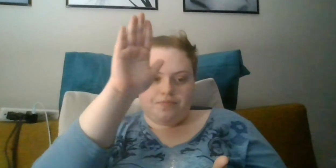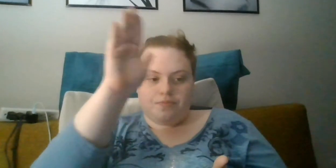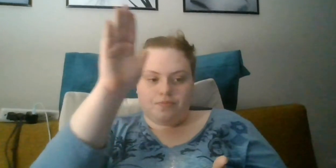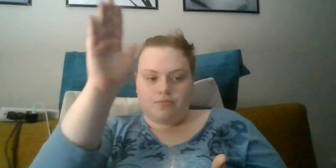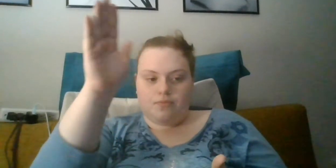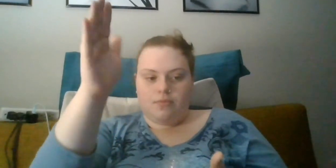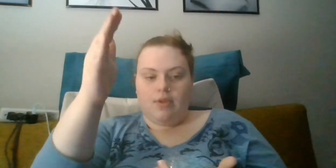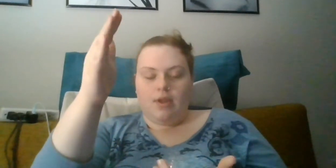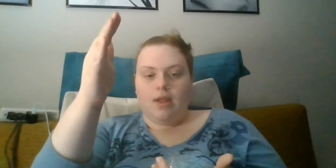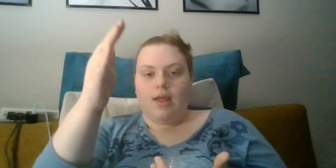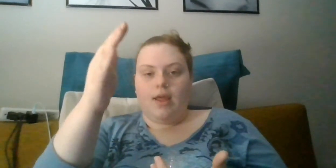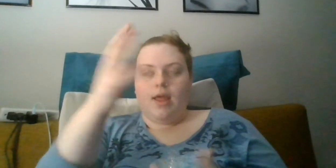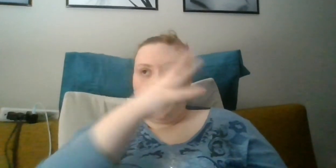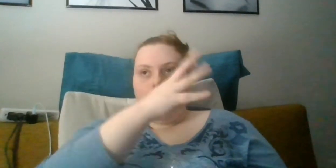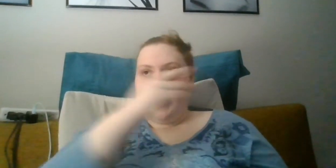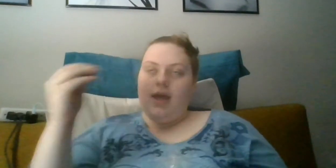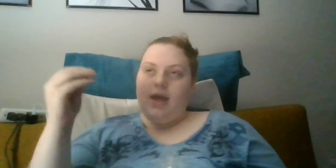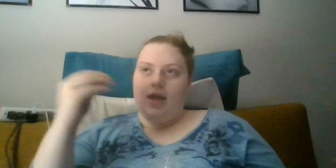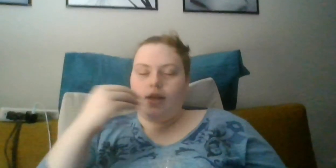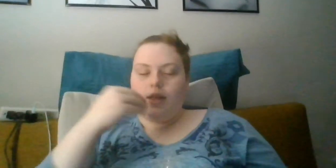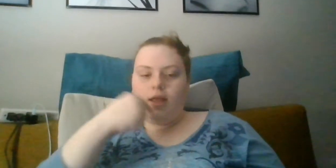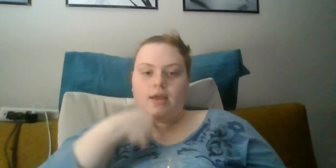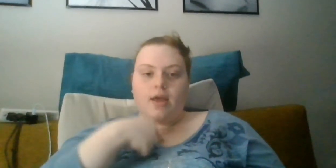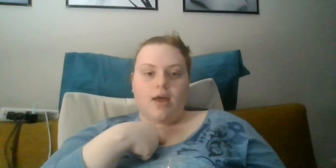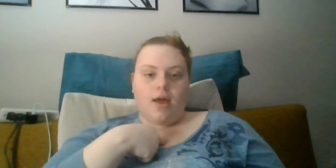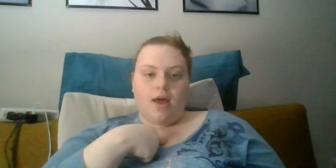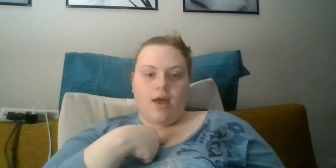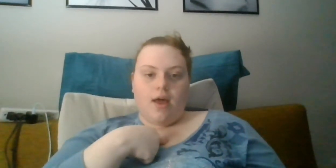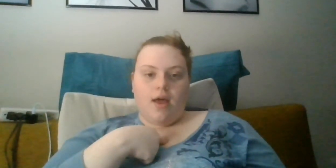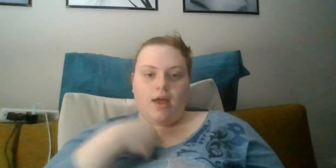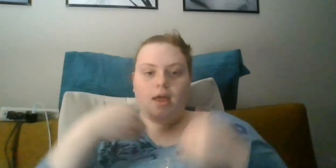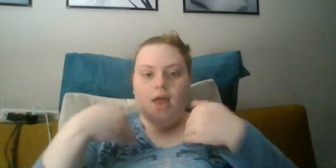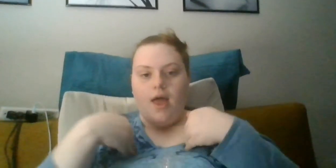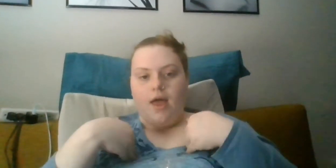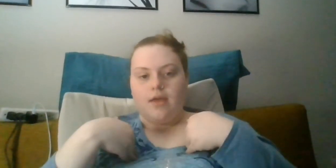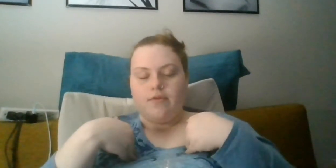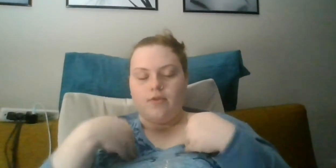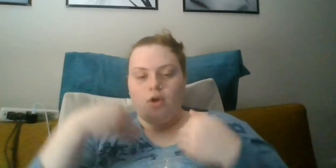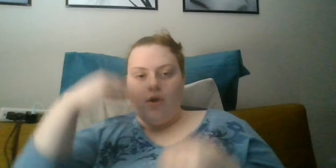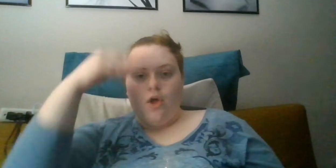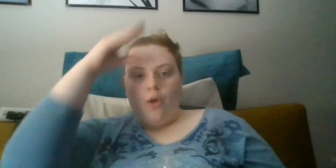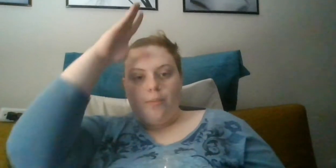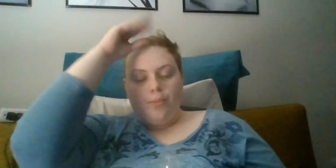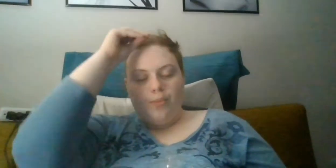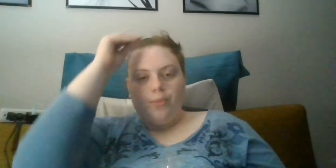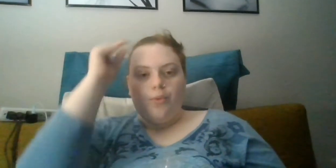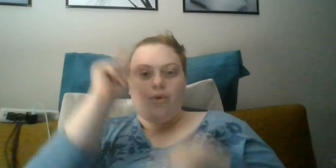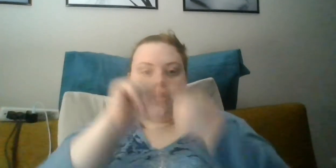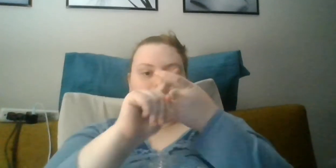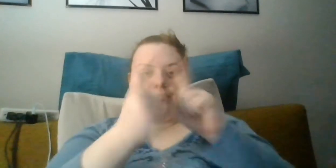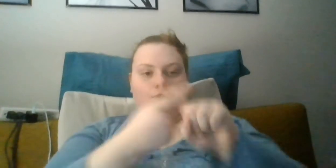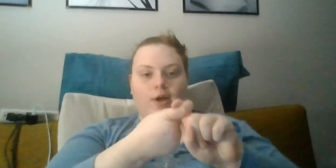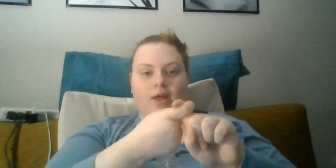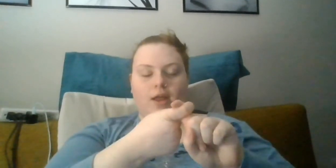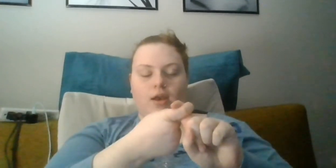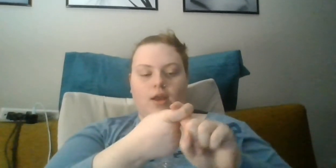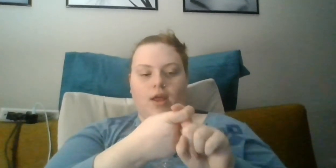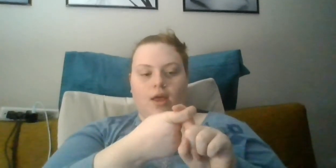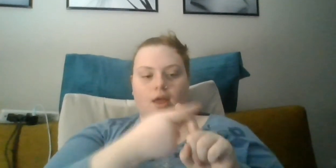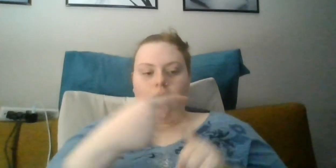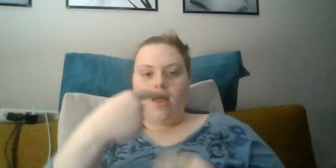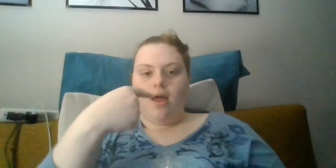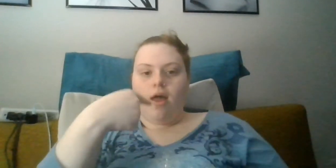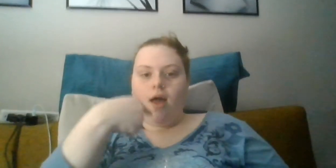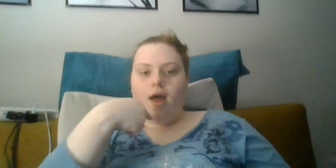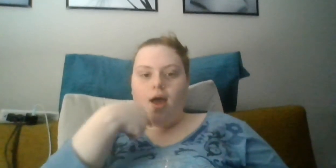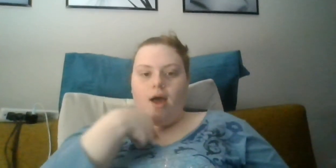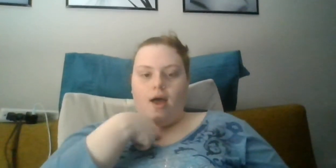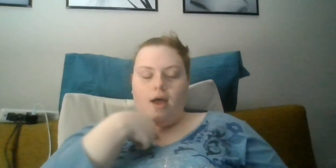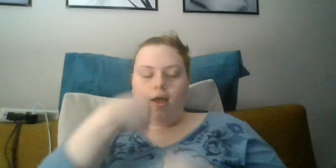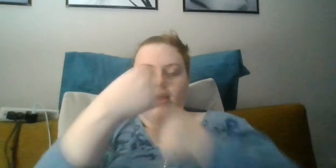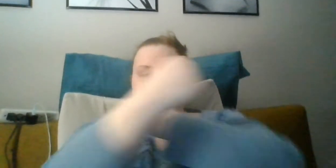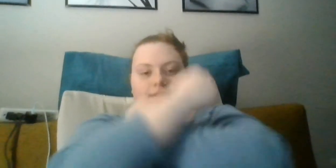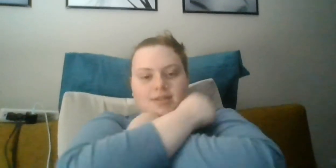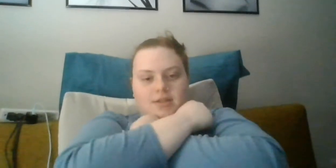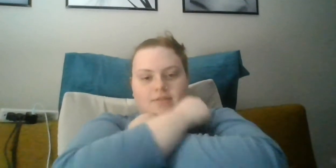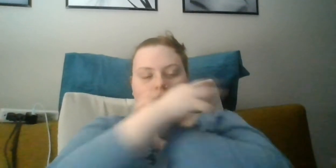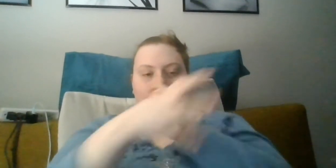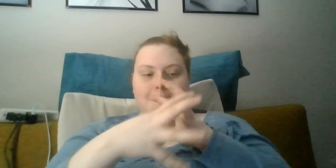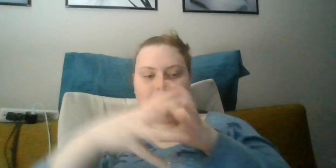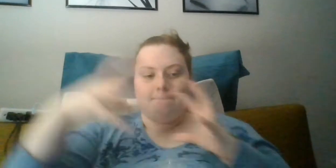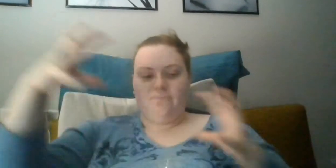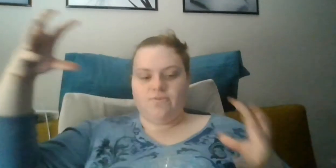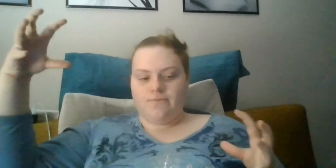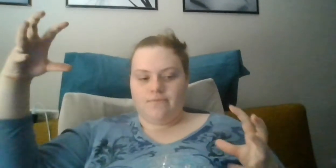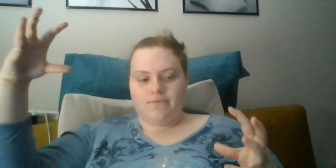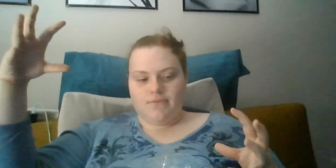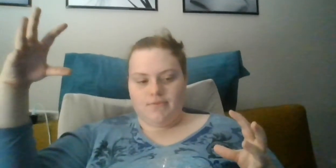and I have a boyfriend I love very much.